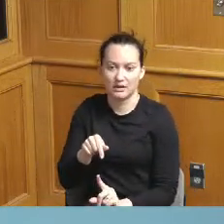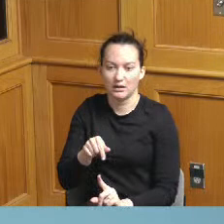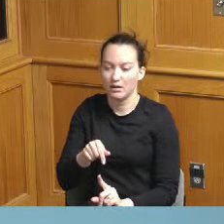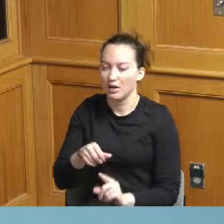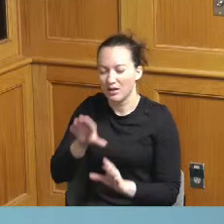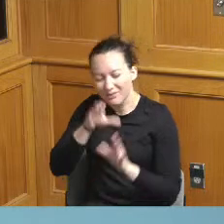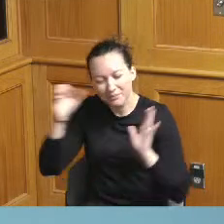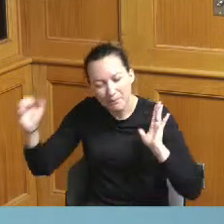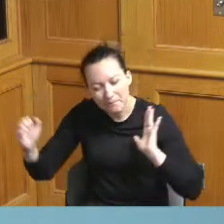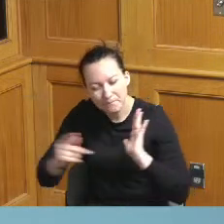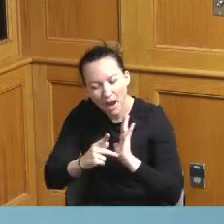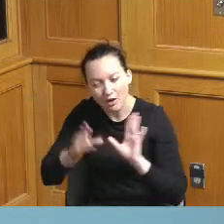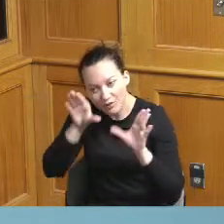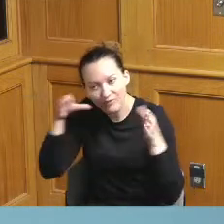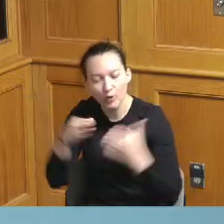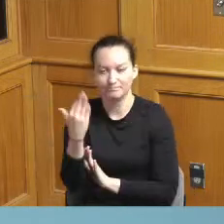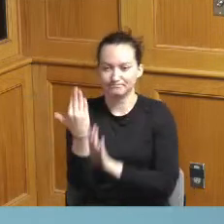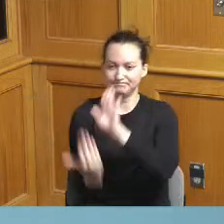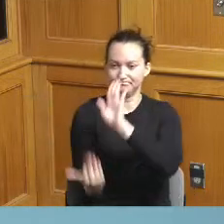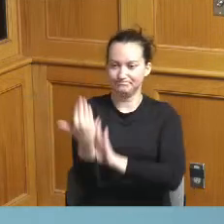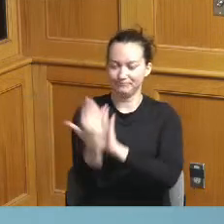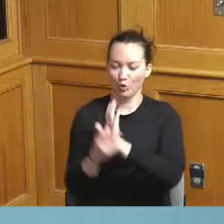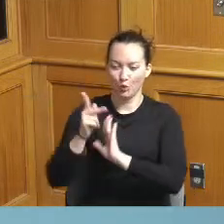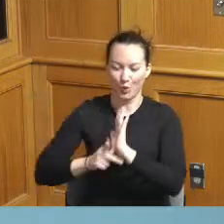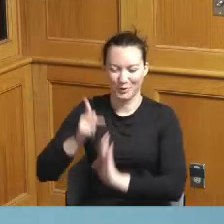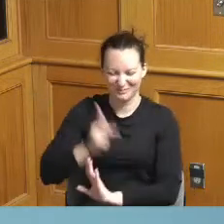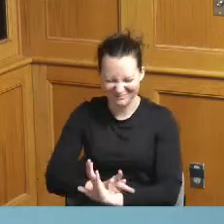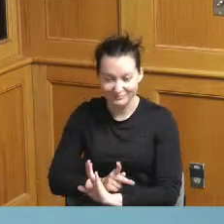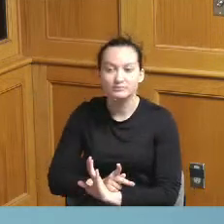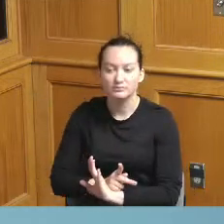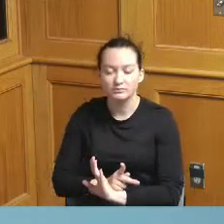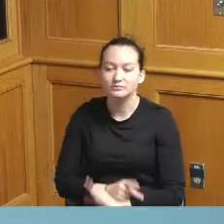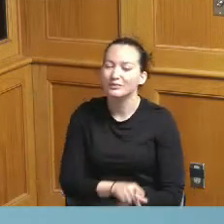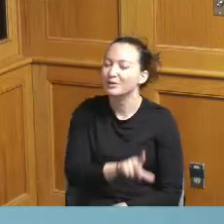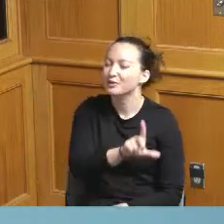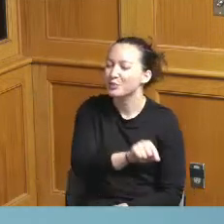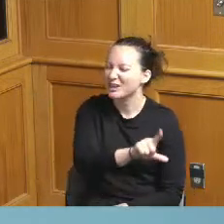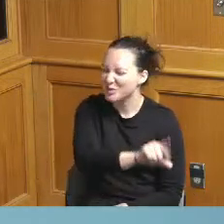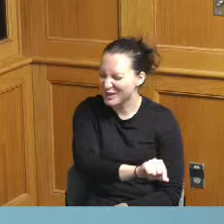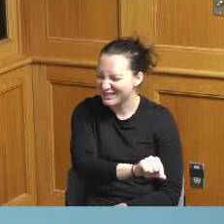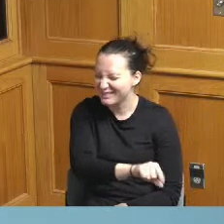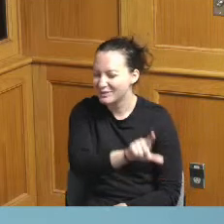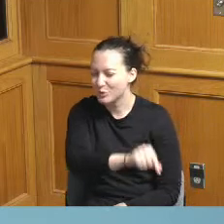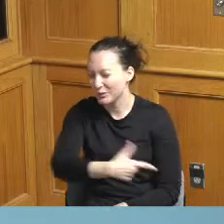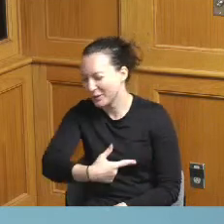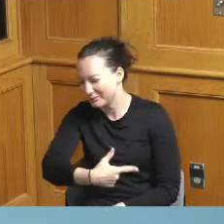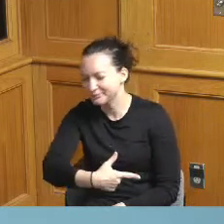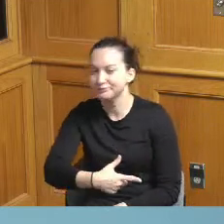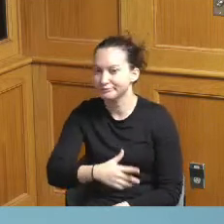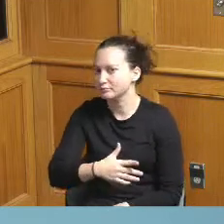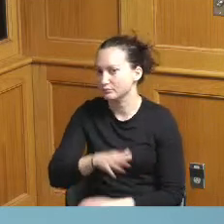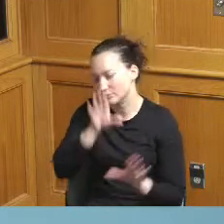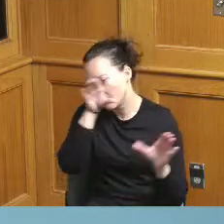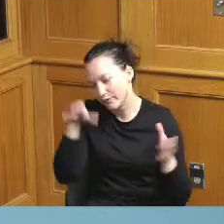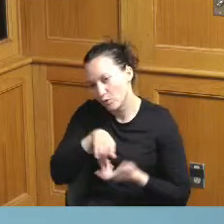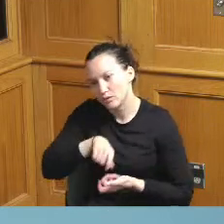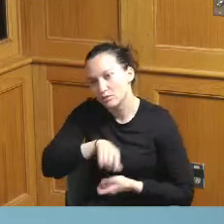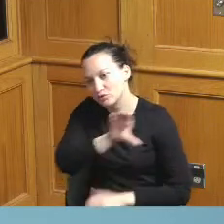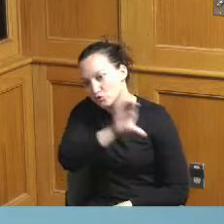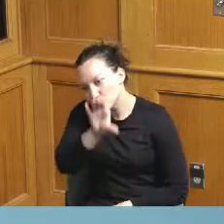a focus to in-person programming we did see in 2020 and 2021 it was really a focus on training